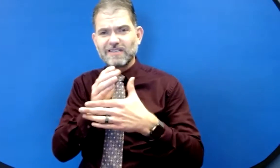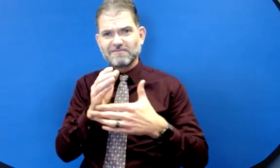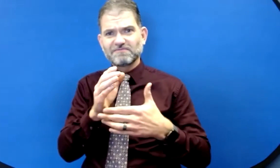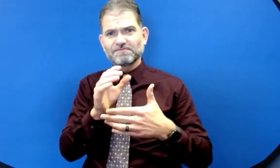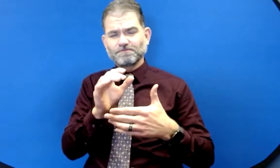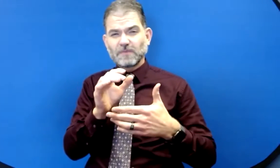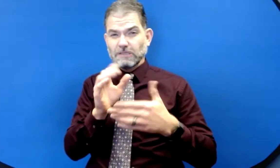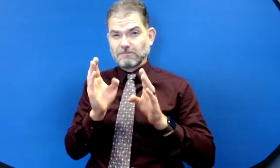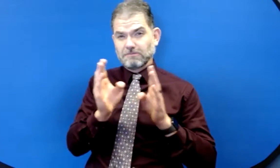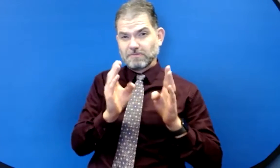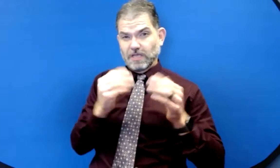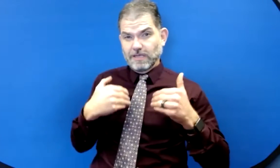ASL Interpreter: We buy dementia